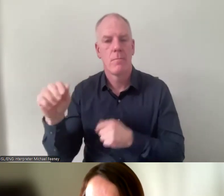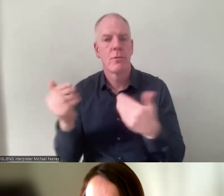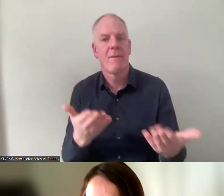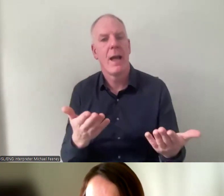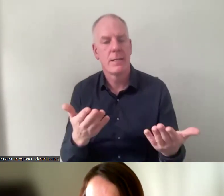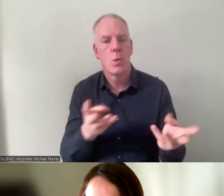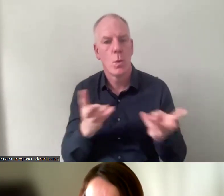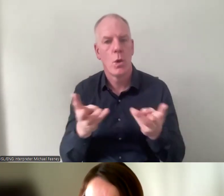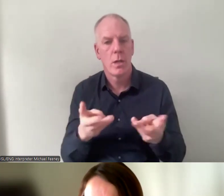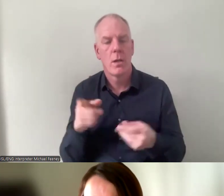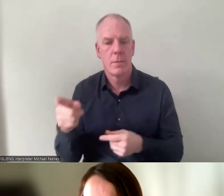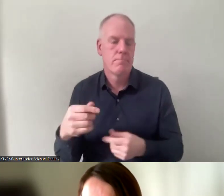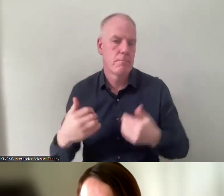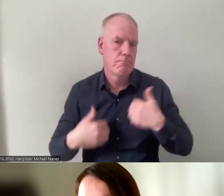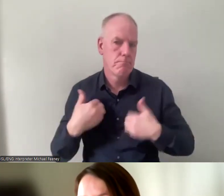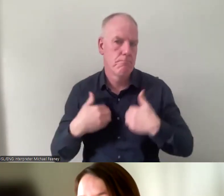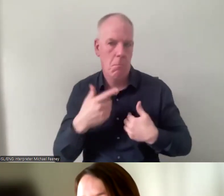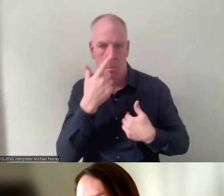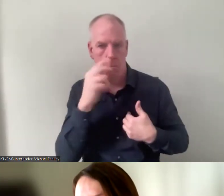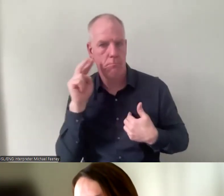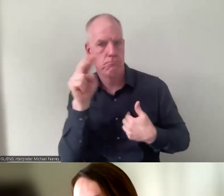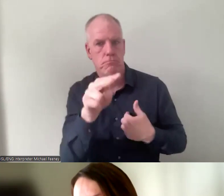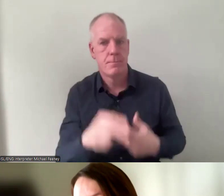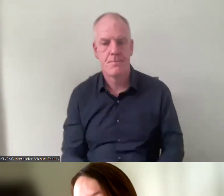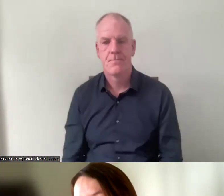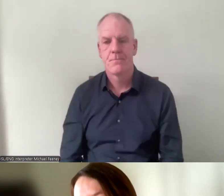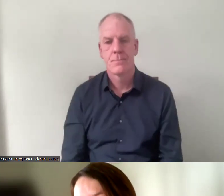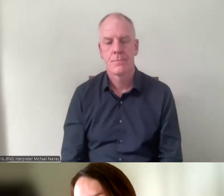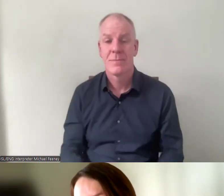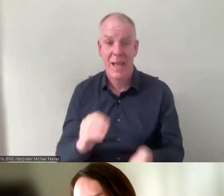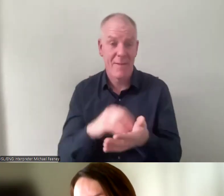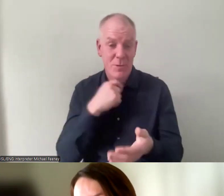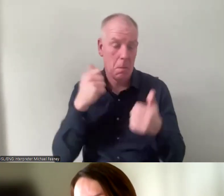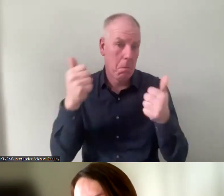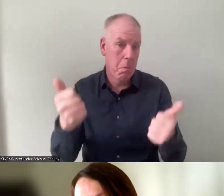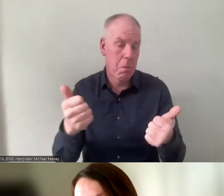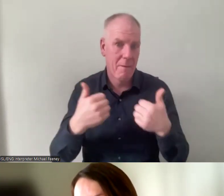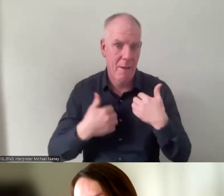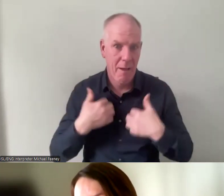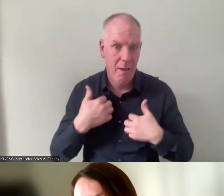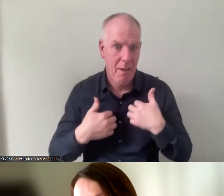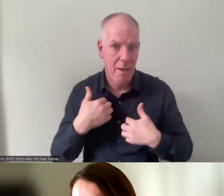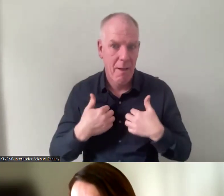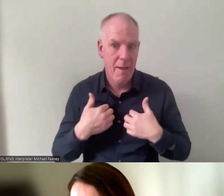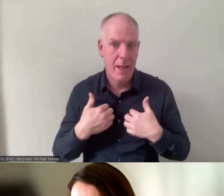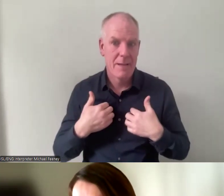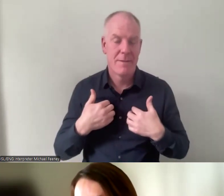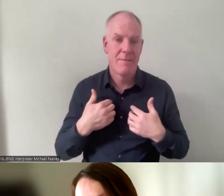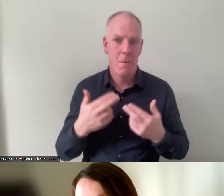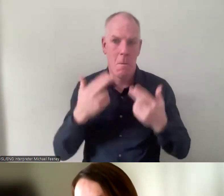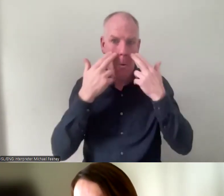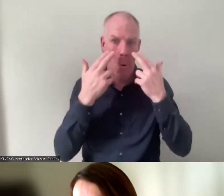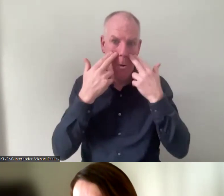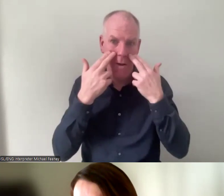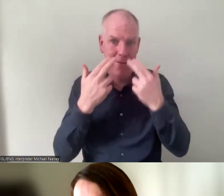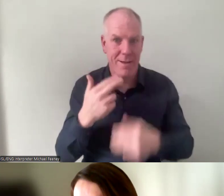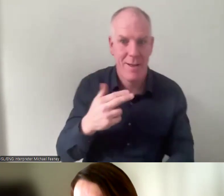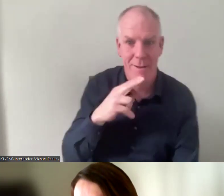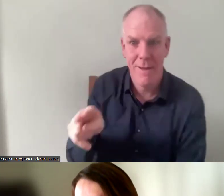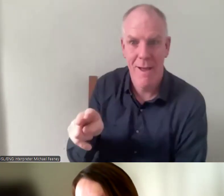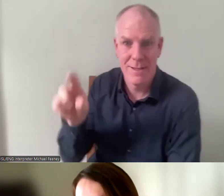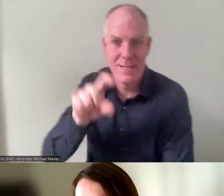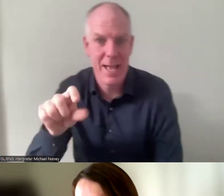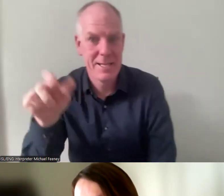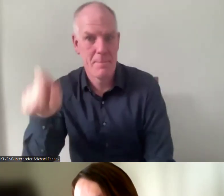So that would be really well worth people going to. I have to say that was absolutely fascinating. And for an ordinary, non-scientific person like me to get an insight